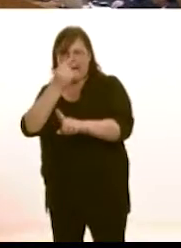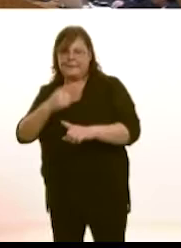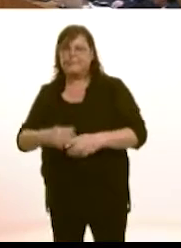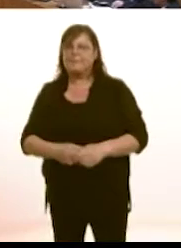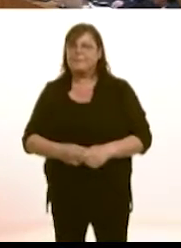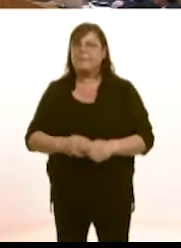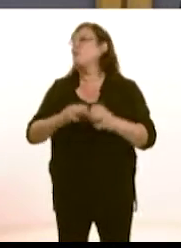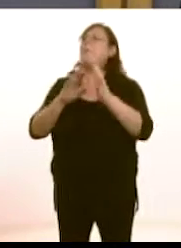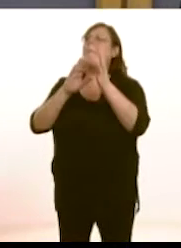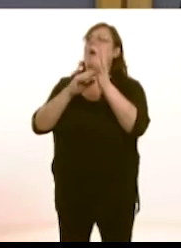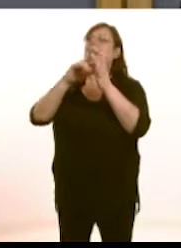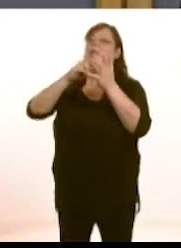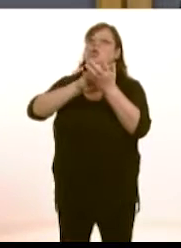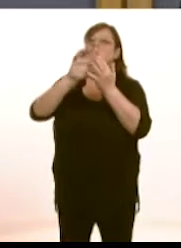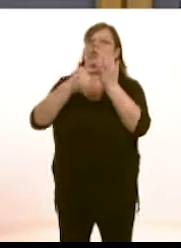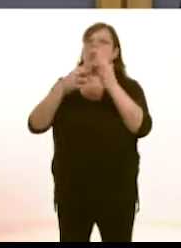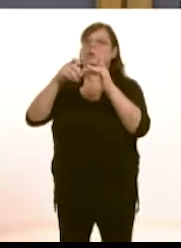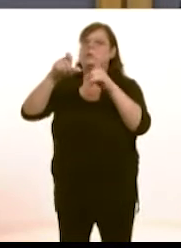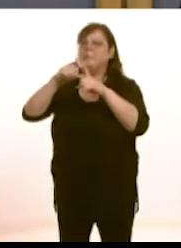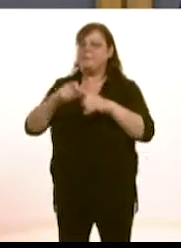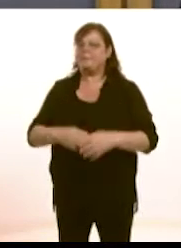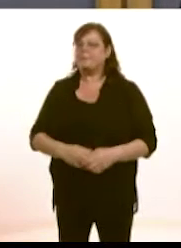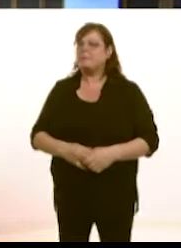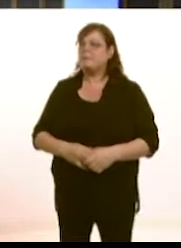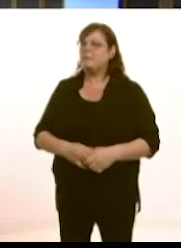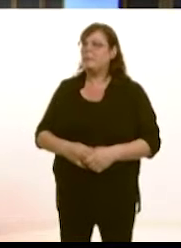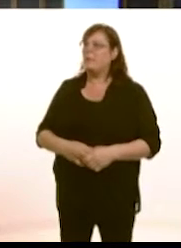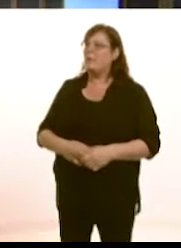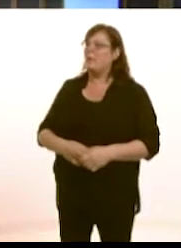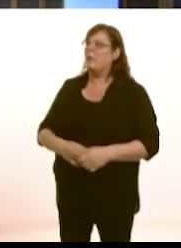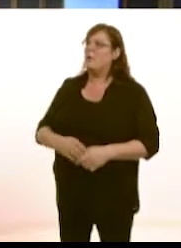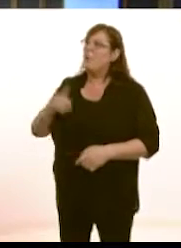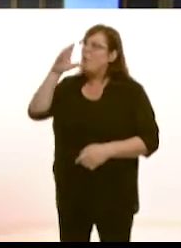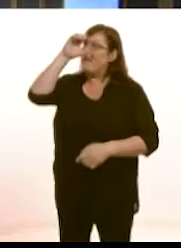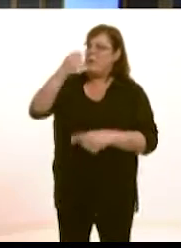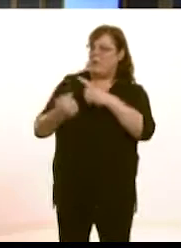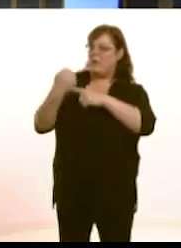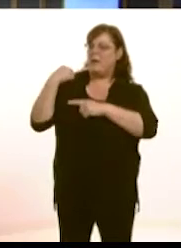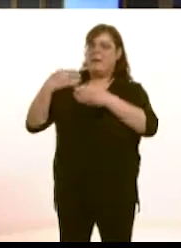Mark Isherwood: Youíll recall that, when we debated Stages 3 and 4 of the legislation